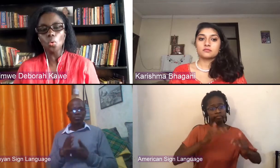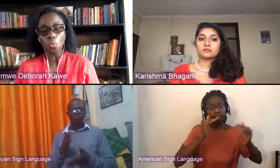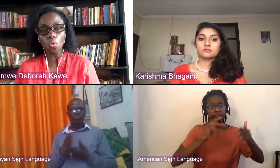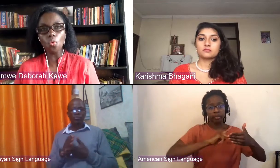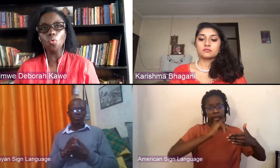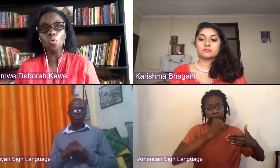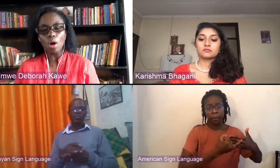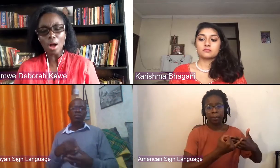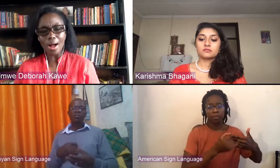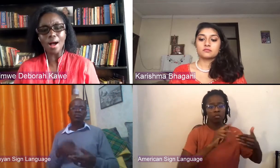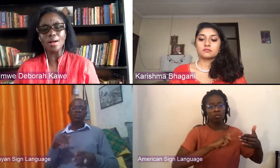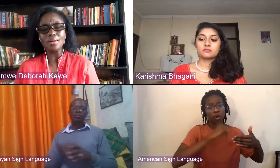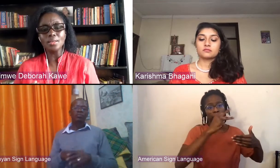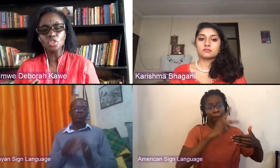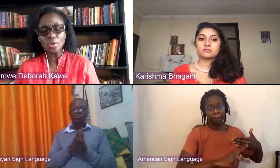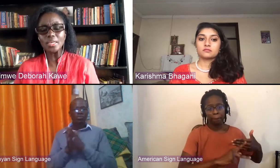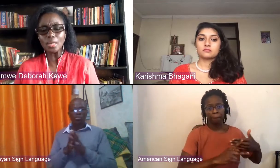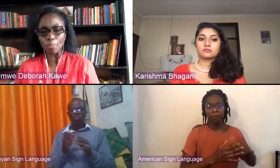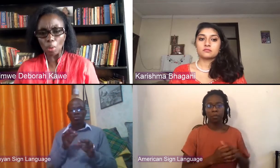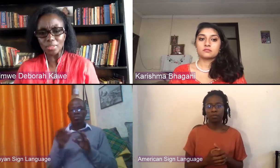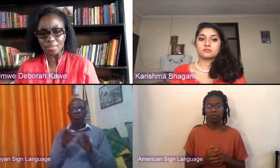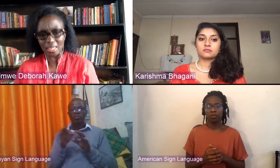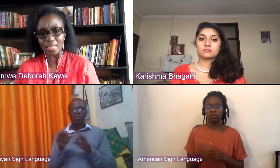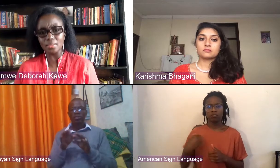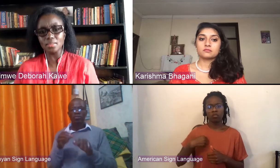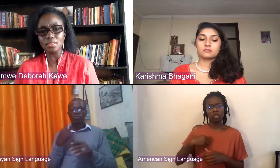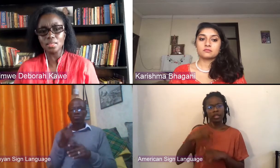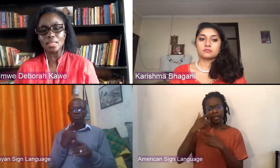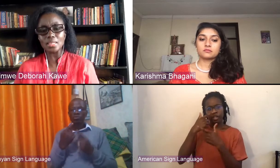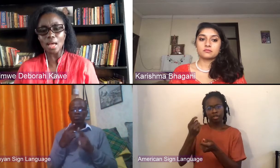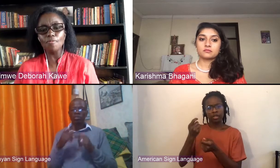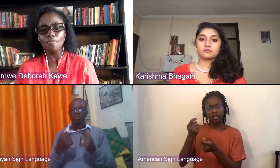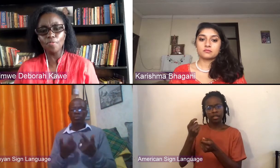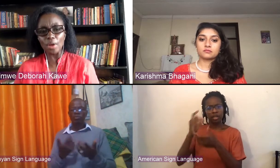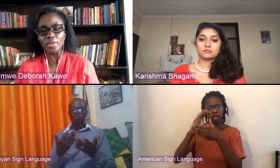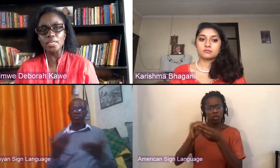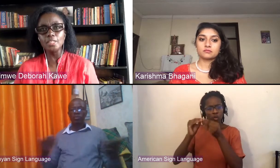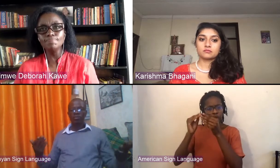who are talking about things that are very,